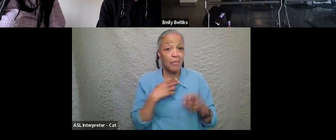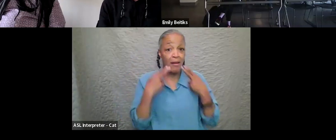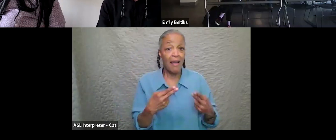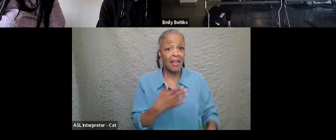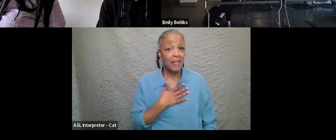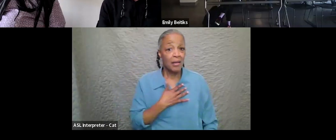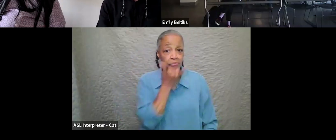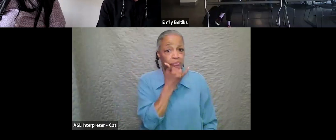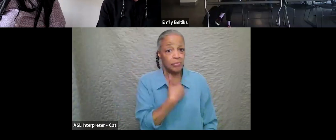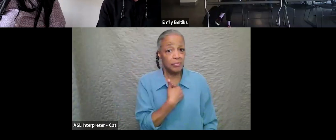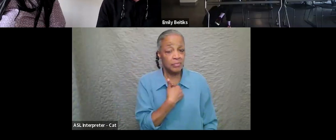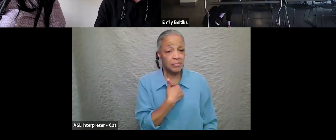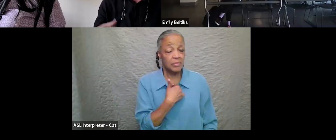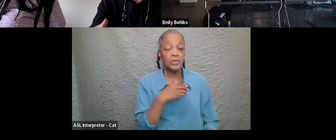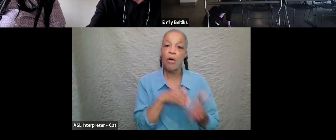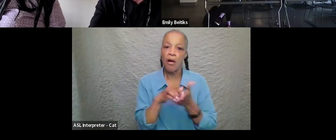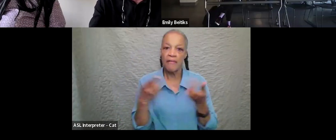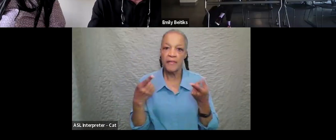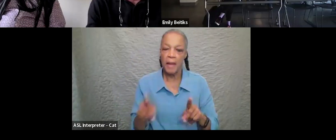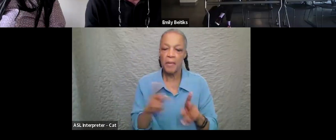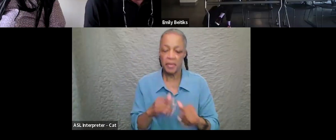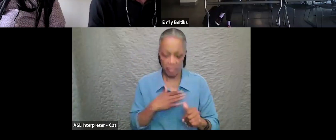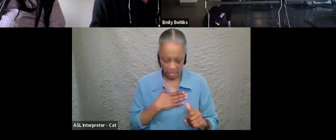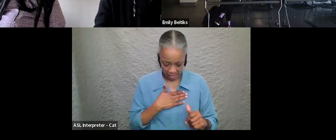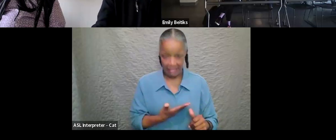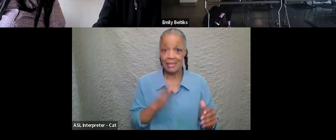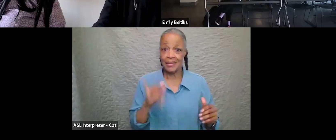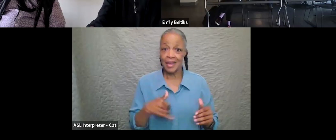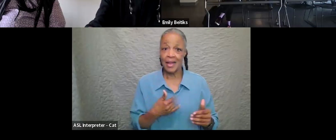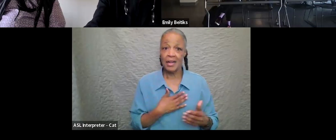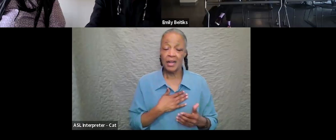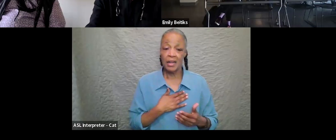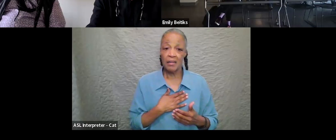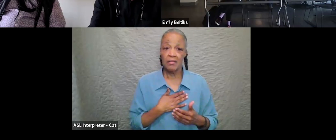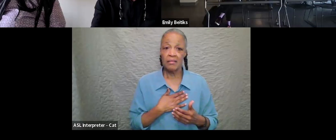So, you know, the naive part of them --